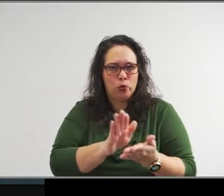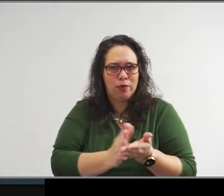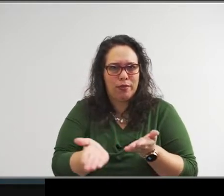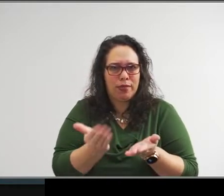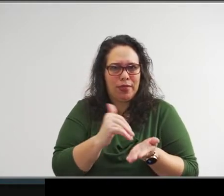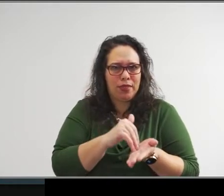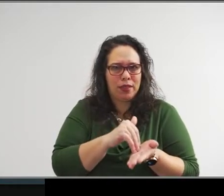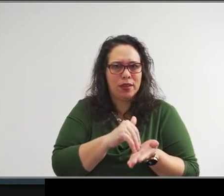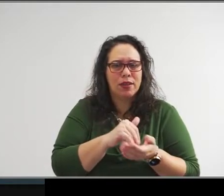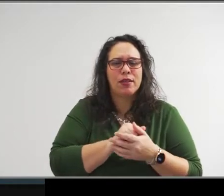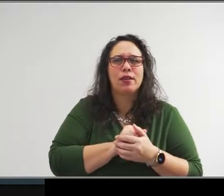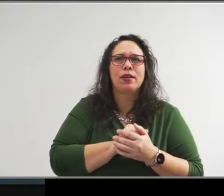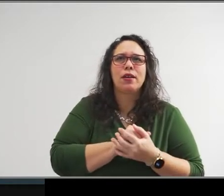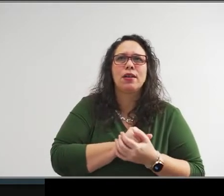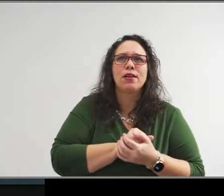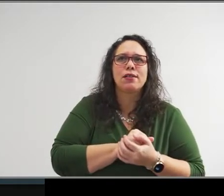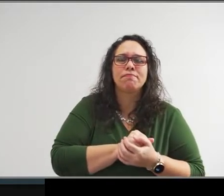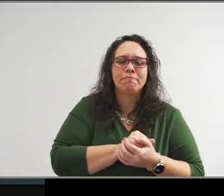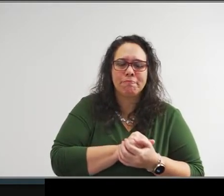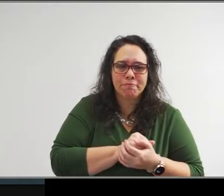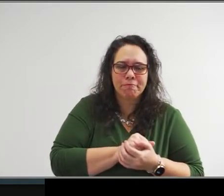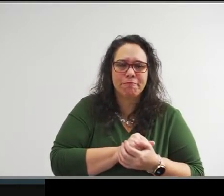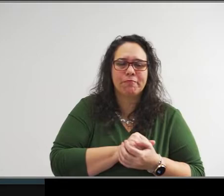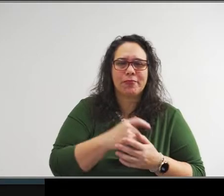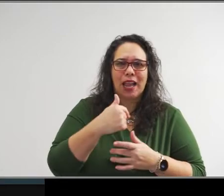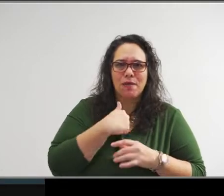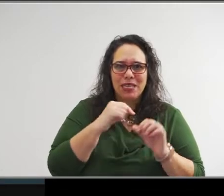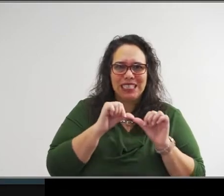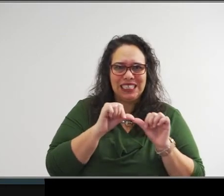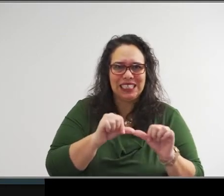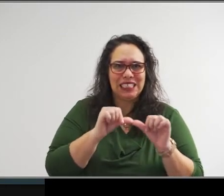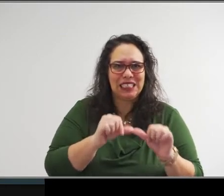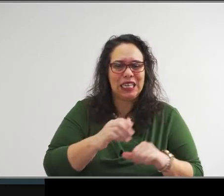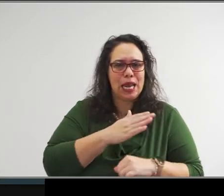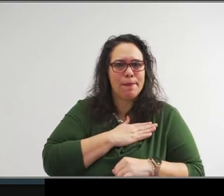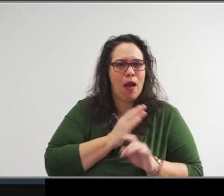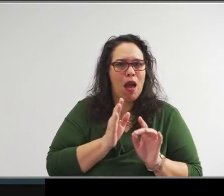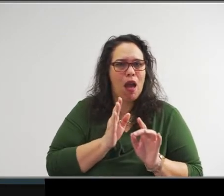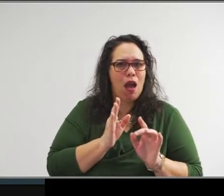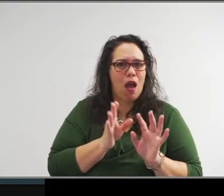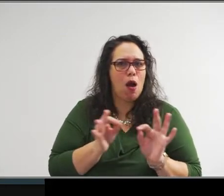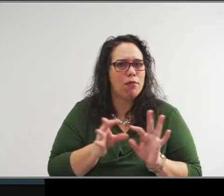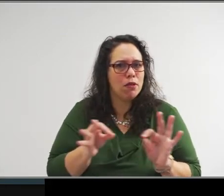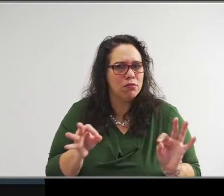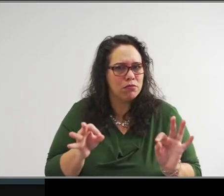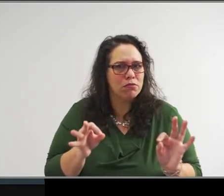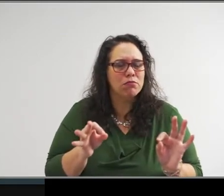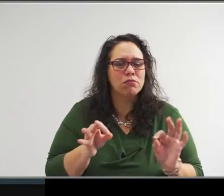I have been consistent in my public comment and conversations